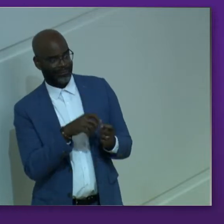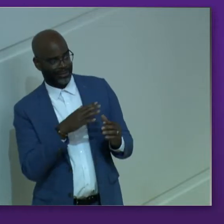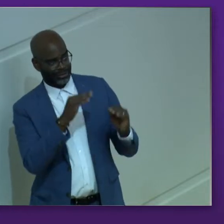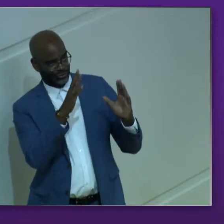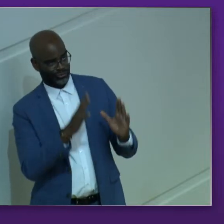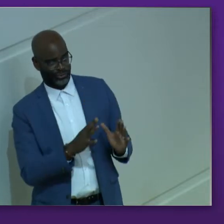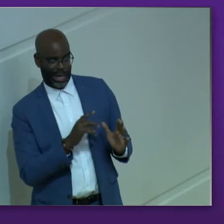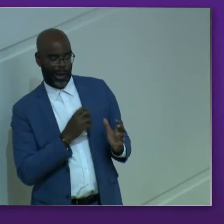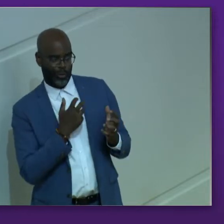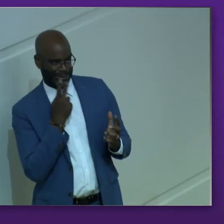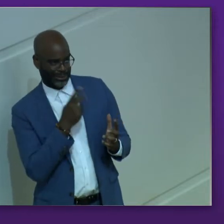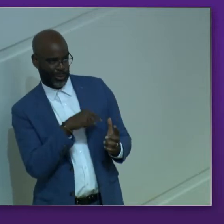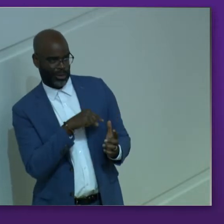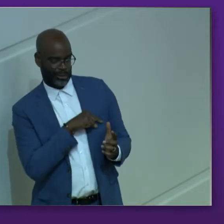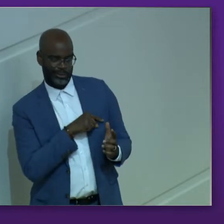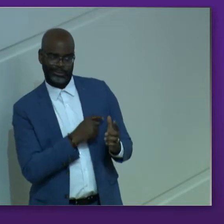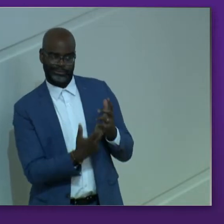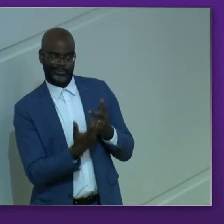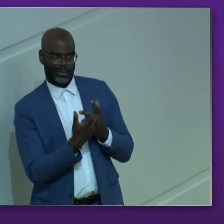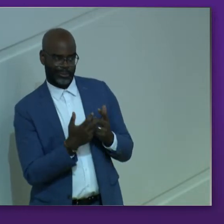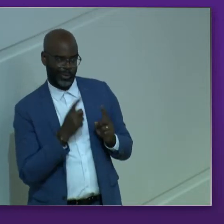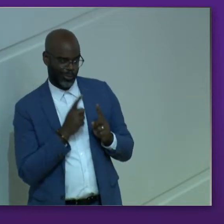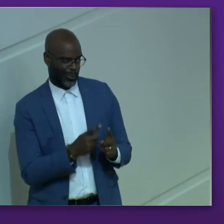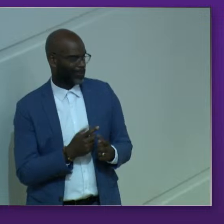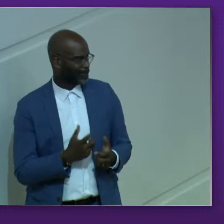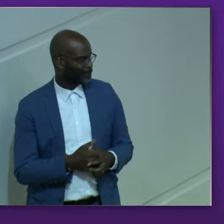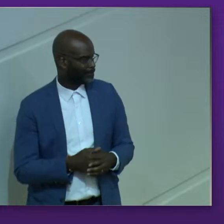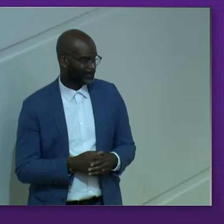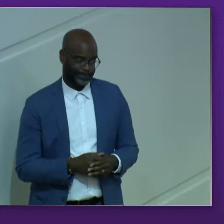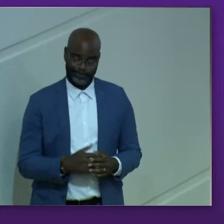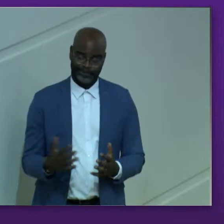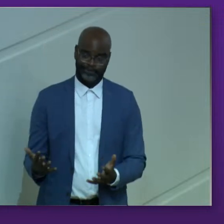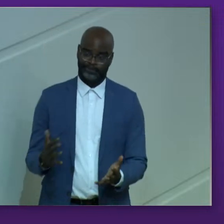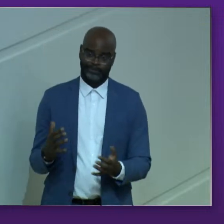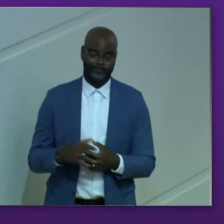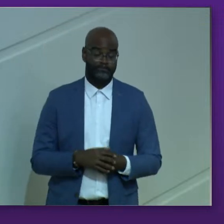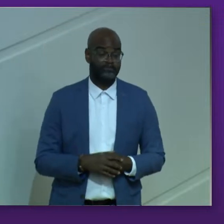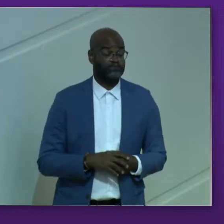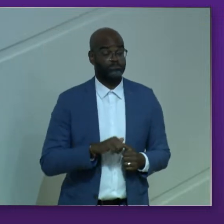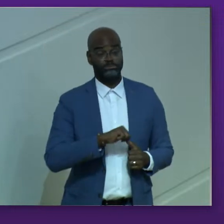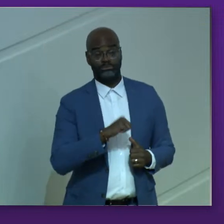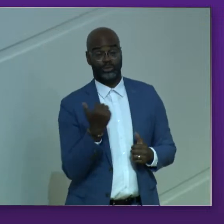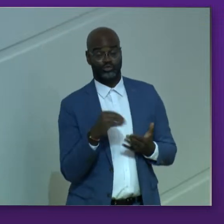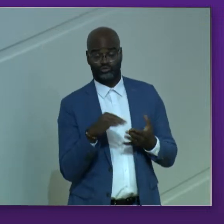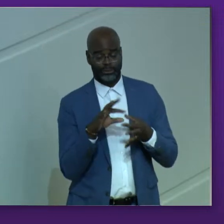STUDENTS AFFECTION FOR PROF. TANNER IS UNDER MILD AS ONE WROTE PROF. TANNER IS A SHINING